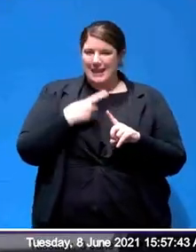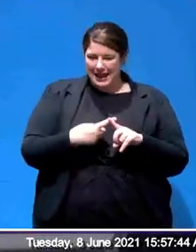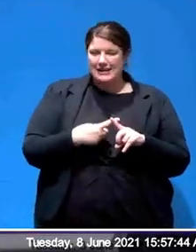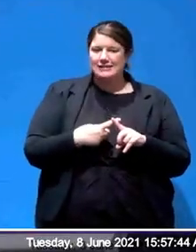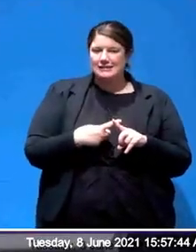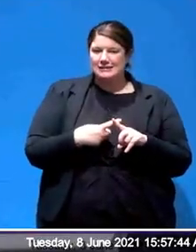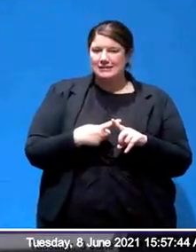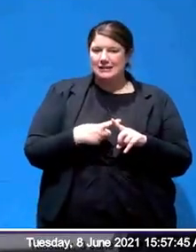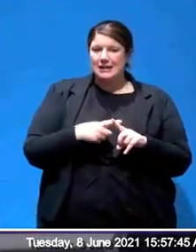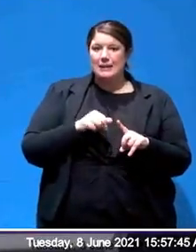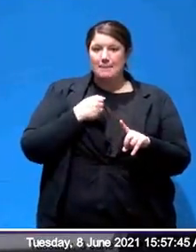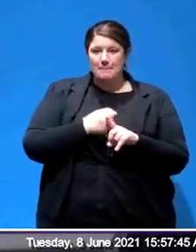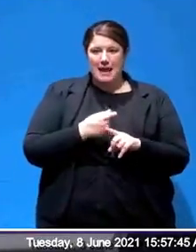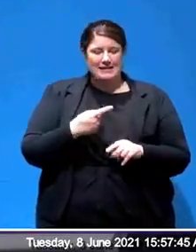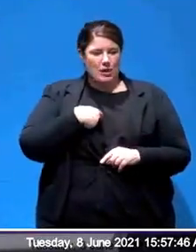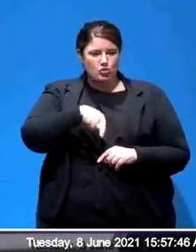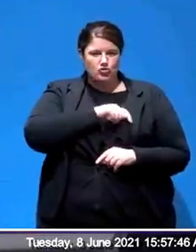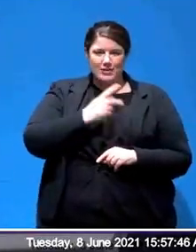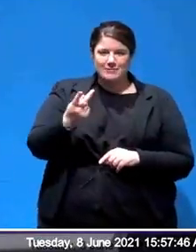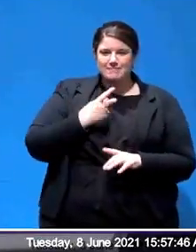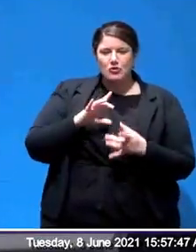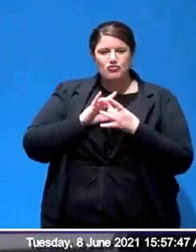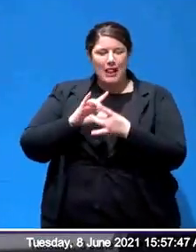our transparency and trust and all of those sorts of things with the family.